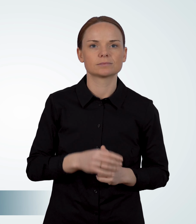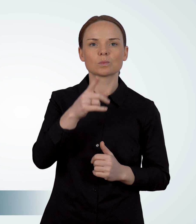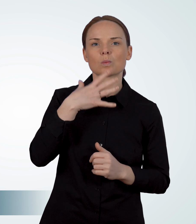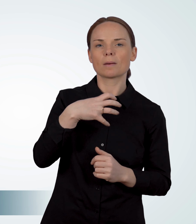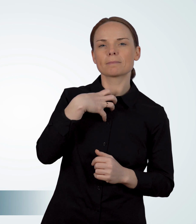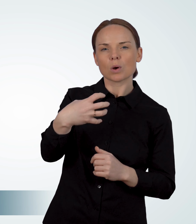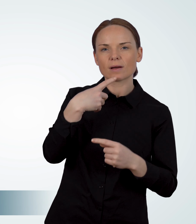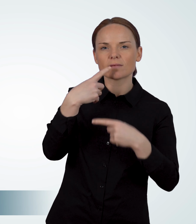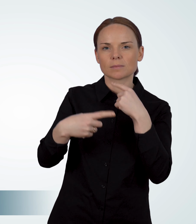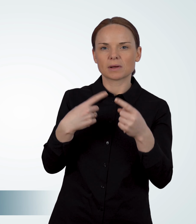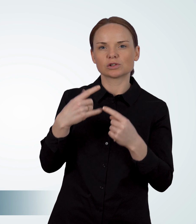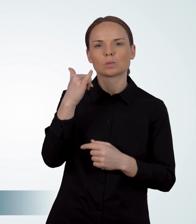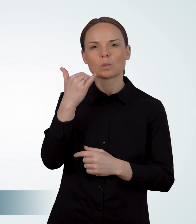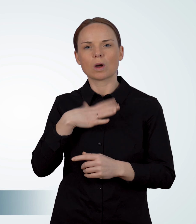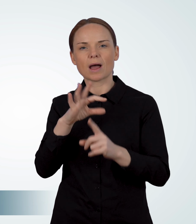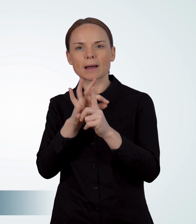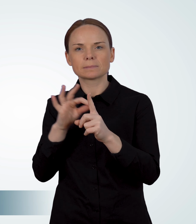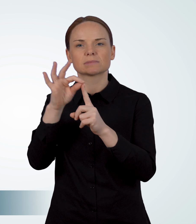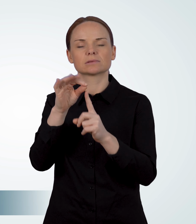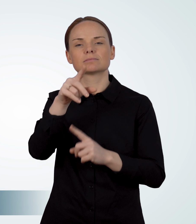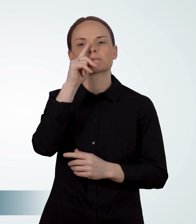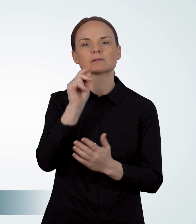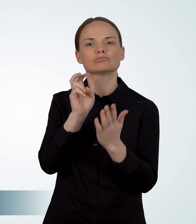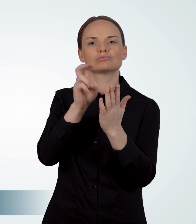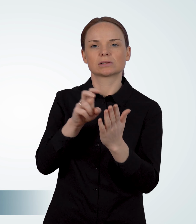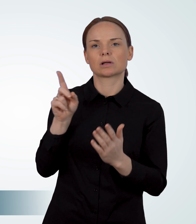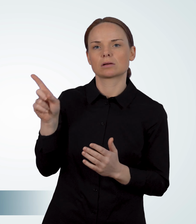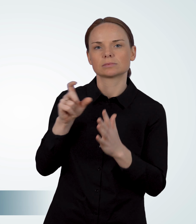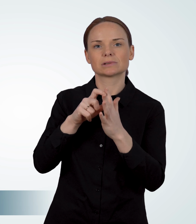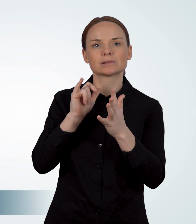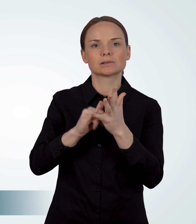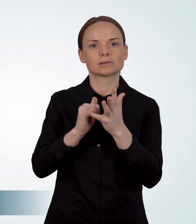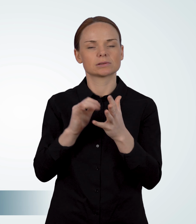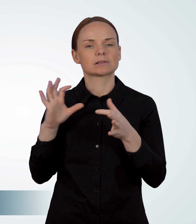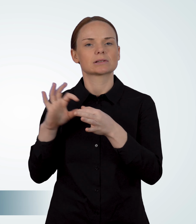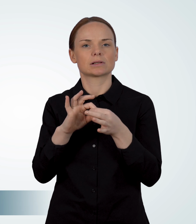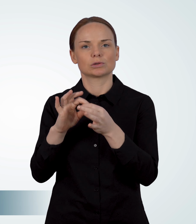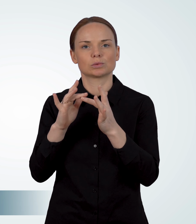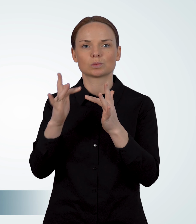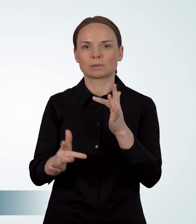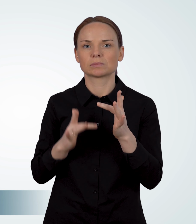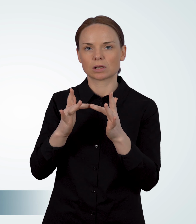You can find more information and register for updates on the DSS Engage website.